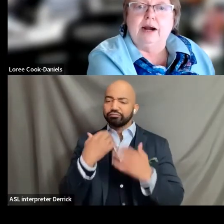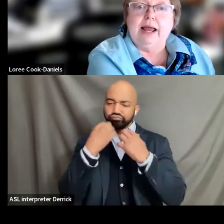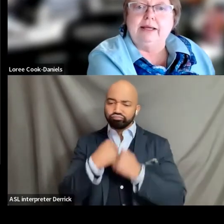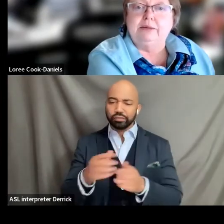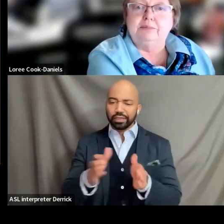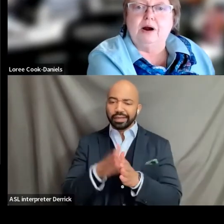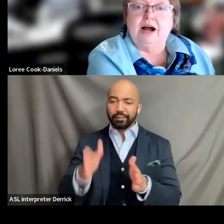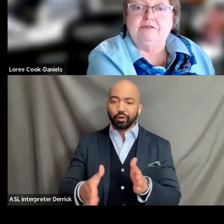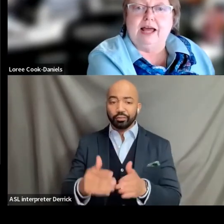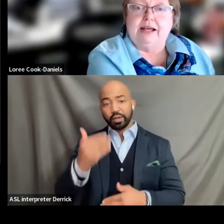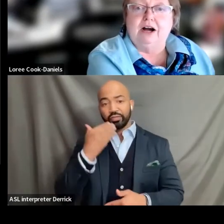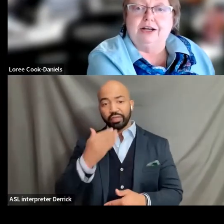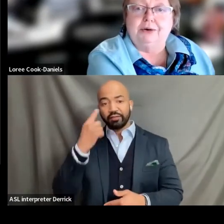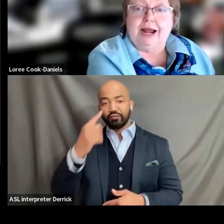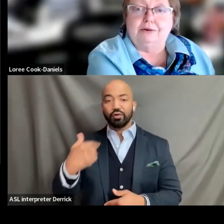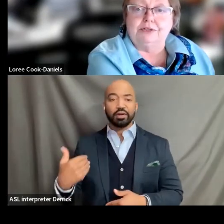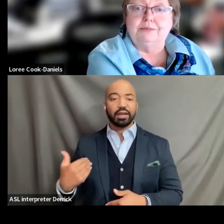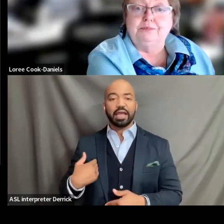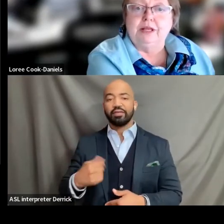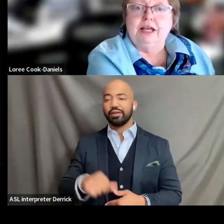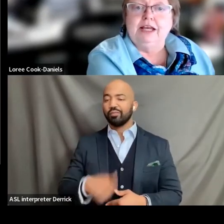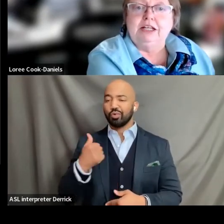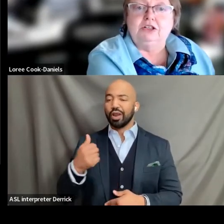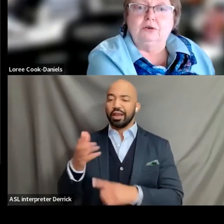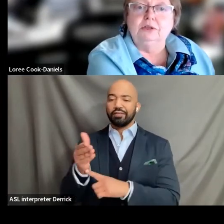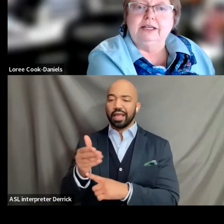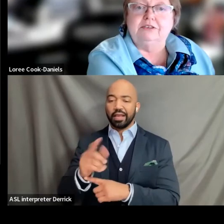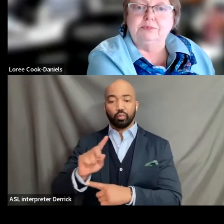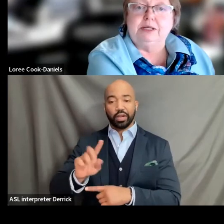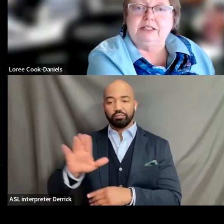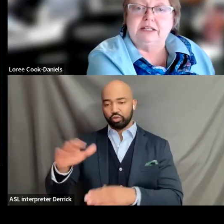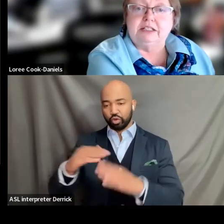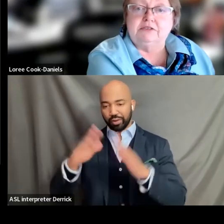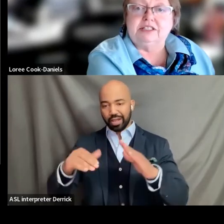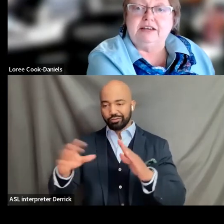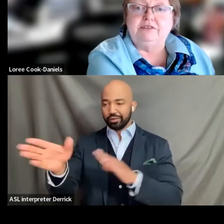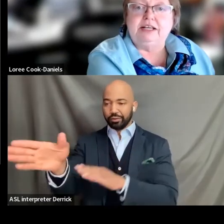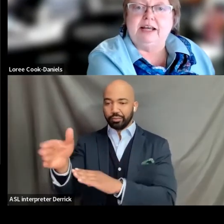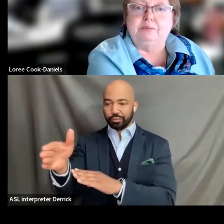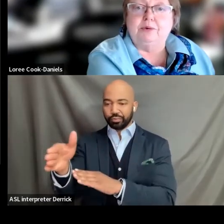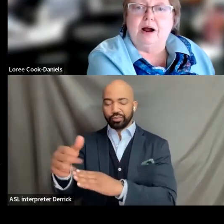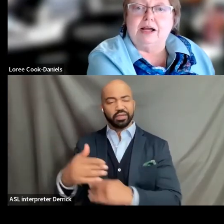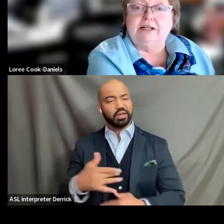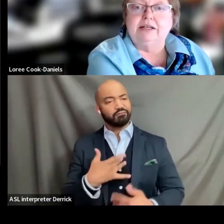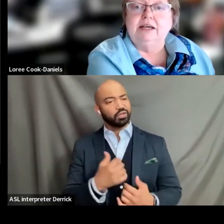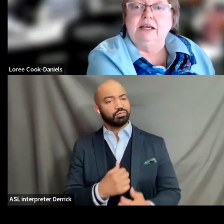"for hanging a pride flag on your house. "It truly gives me a sense of safety and pride